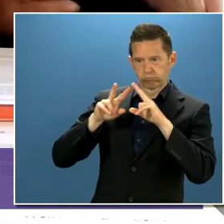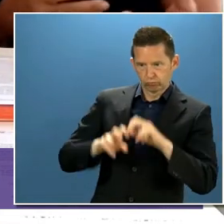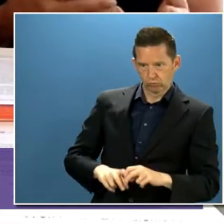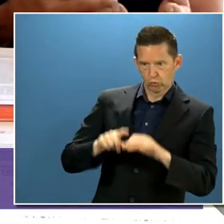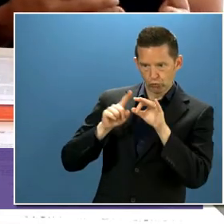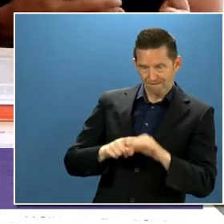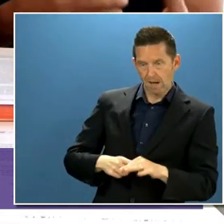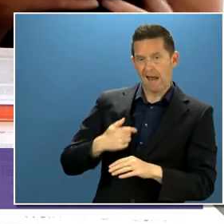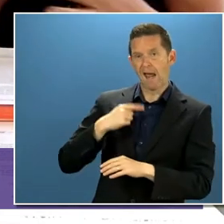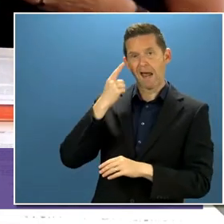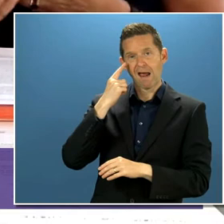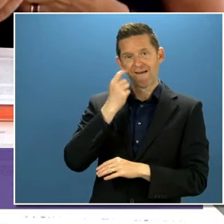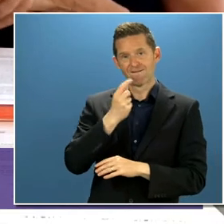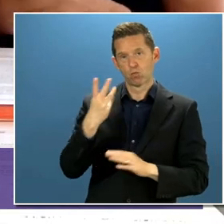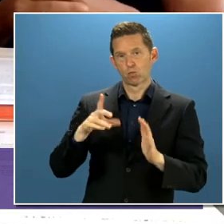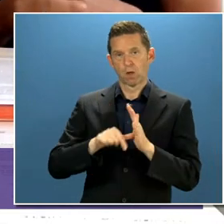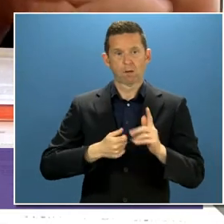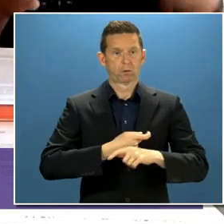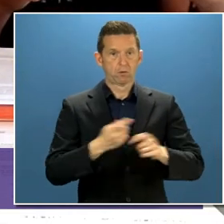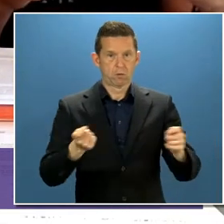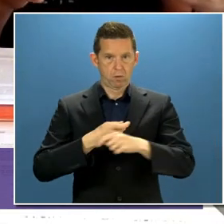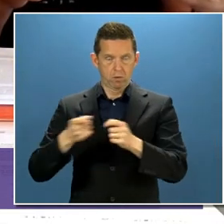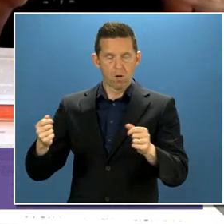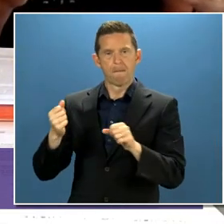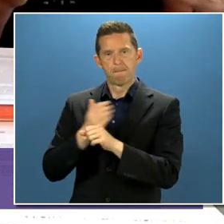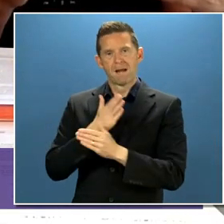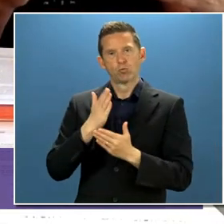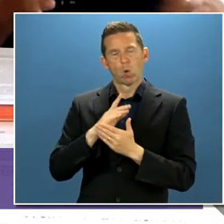this a number of times to ensure that we were actually getting the answers and